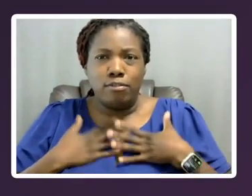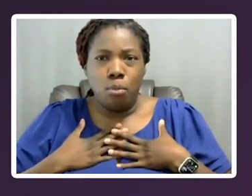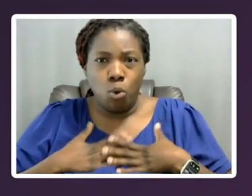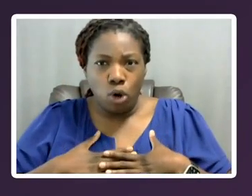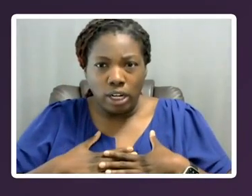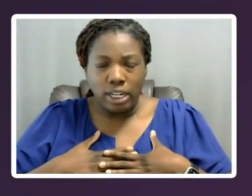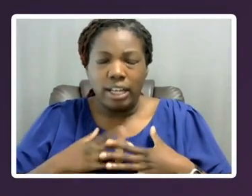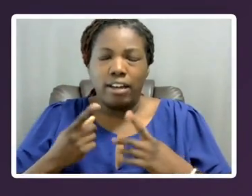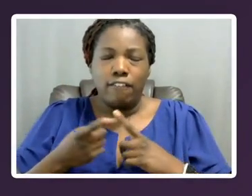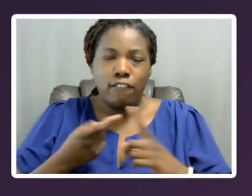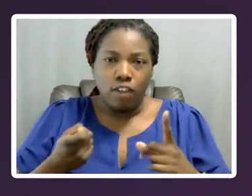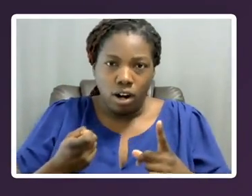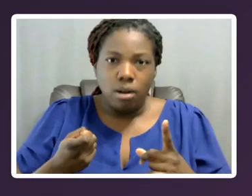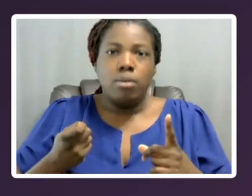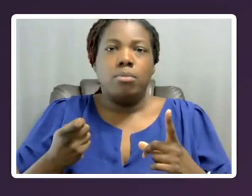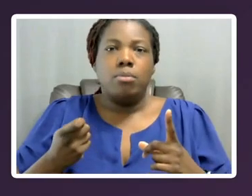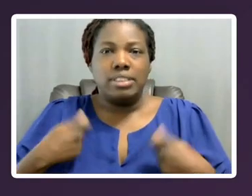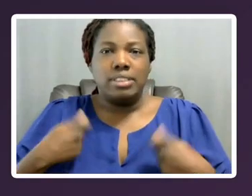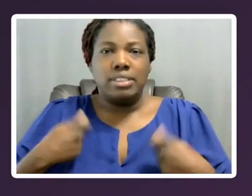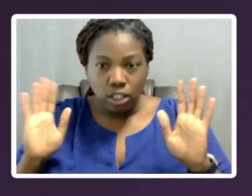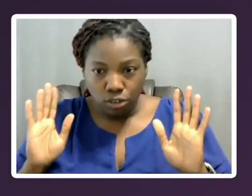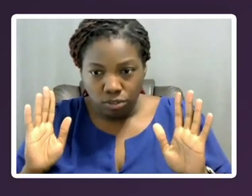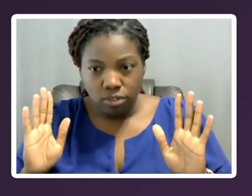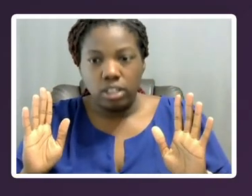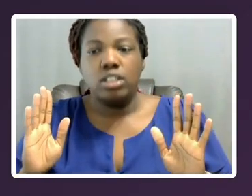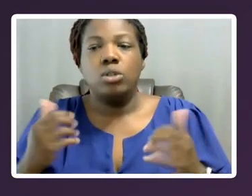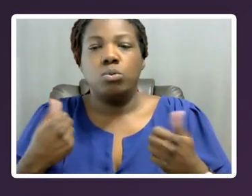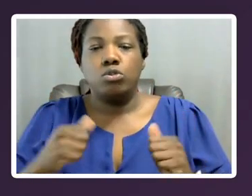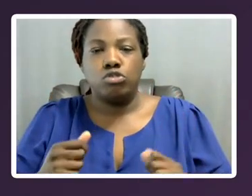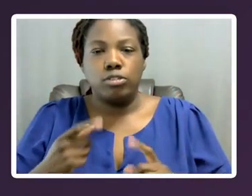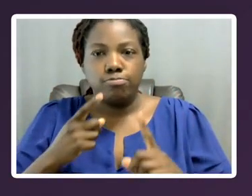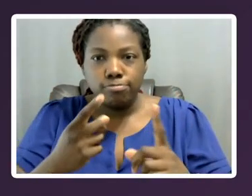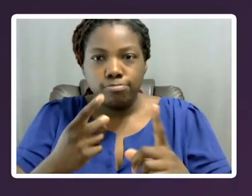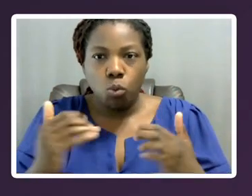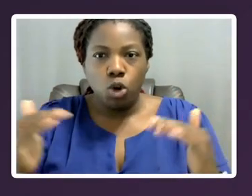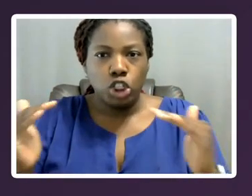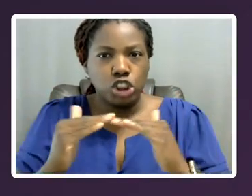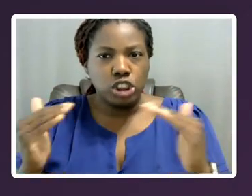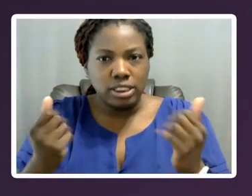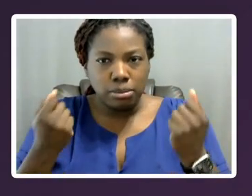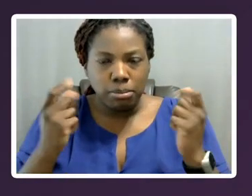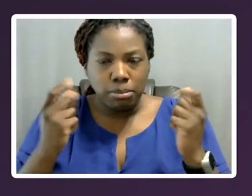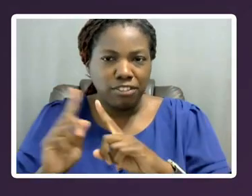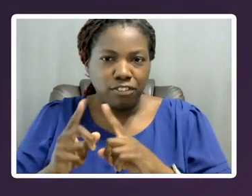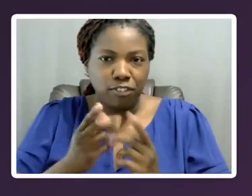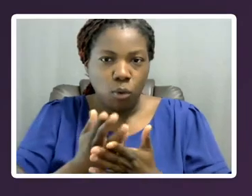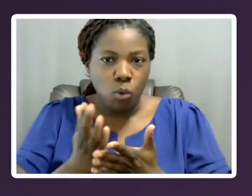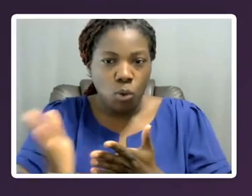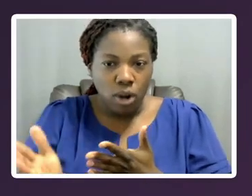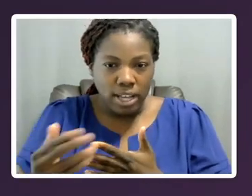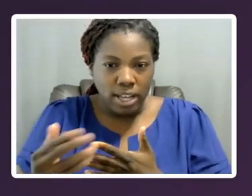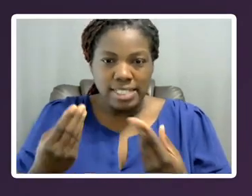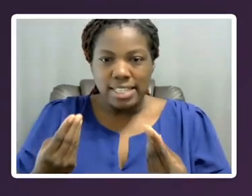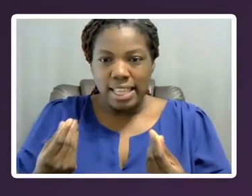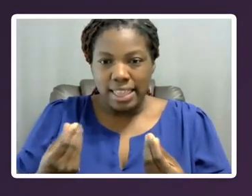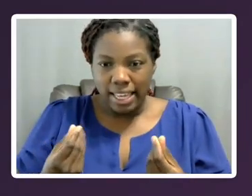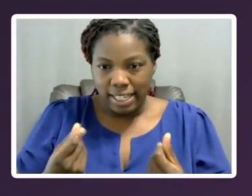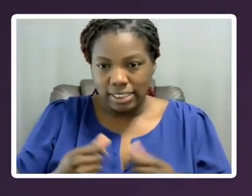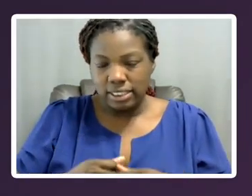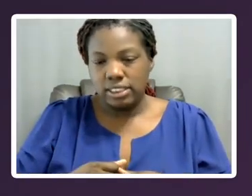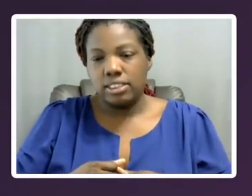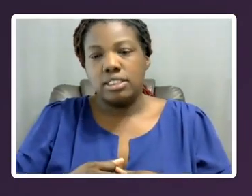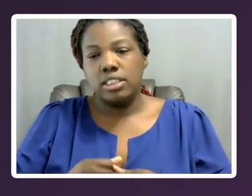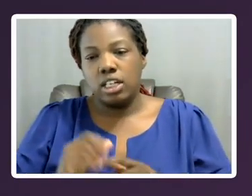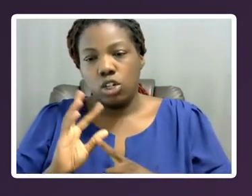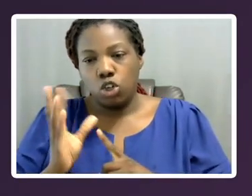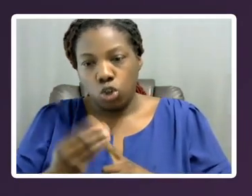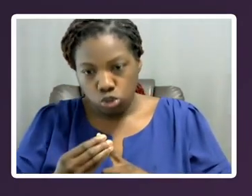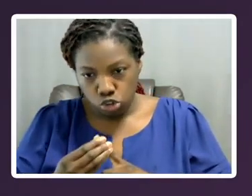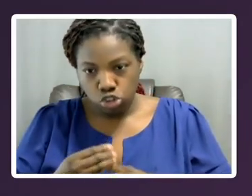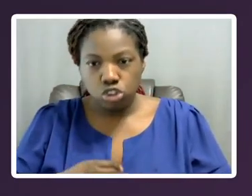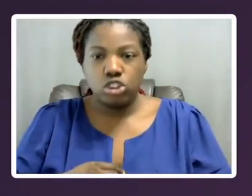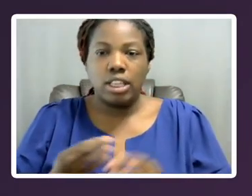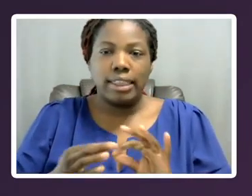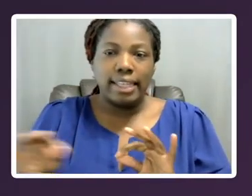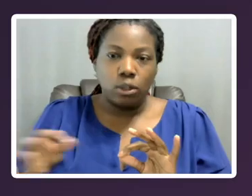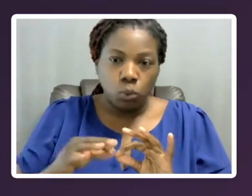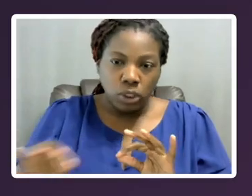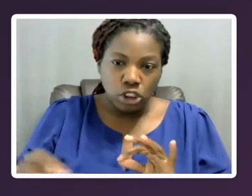we continue to strive for justice in so many ways, whether it be land and culture, language.